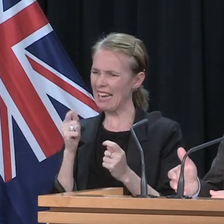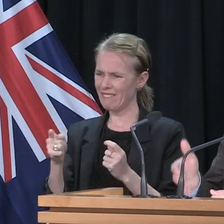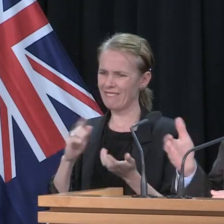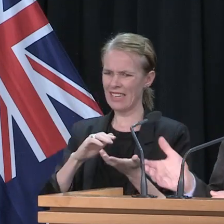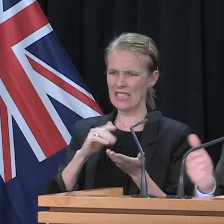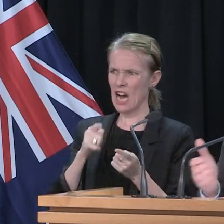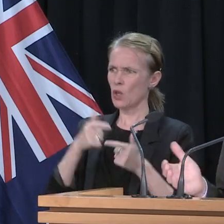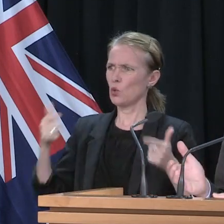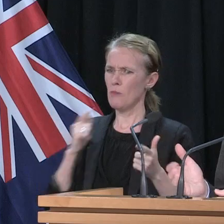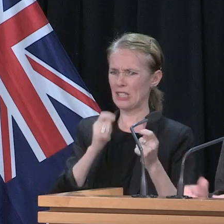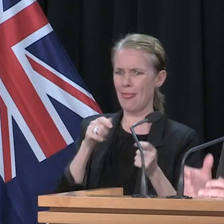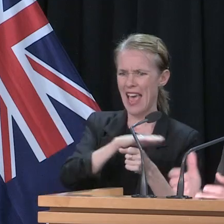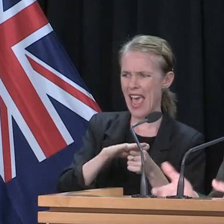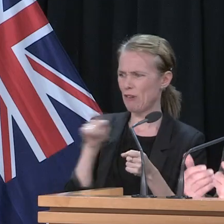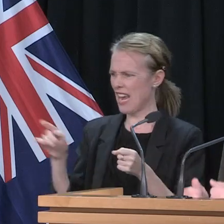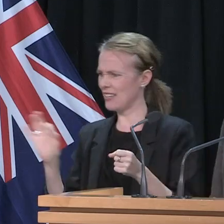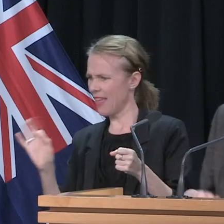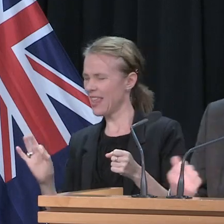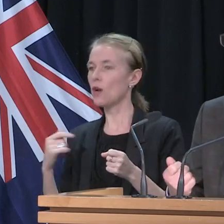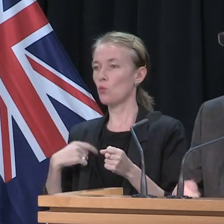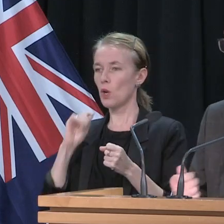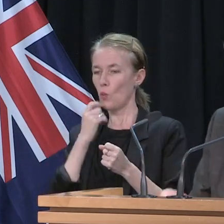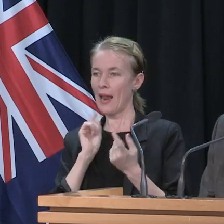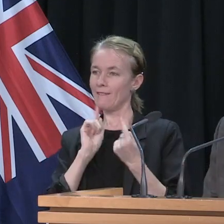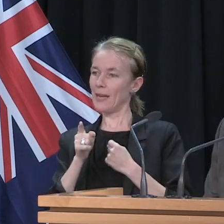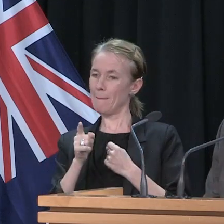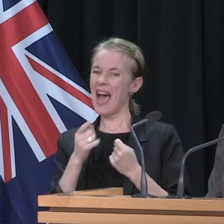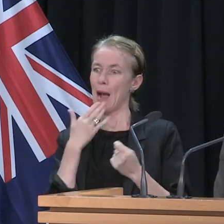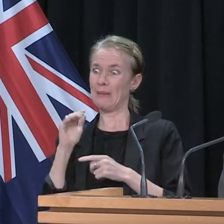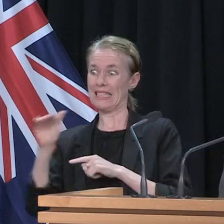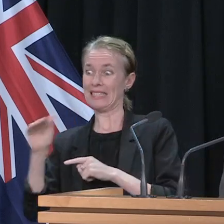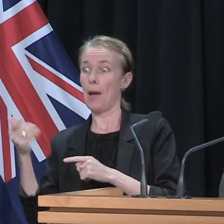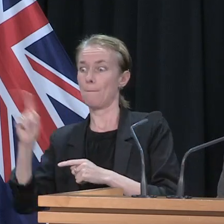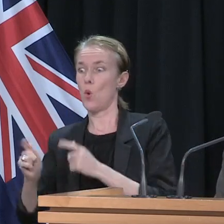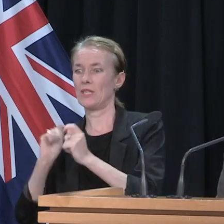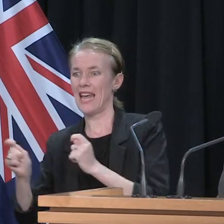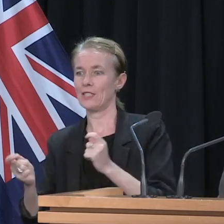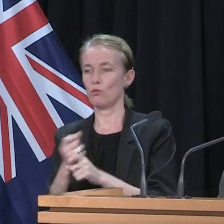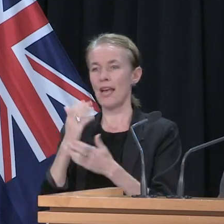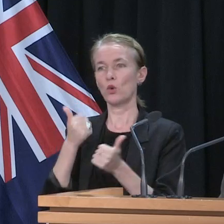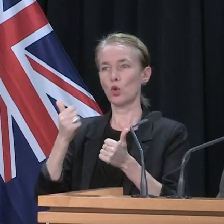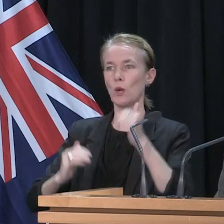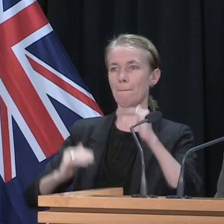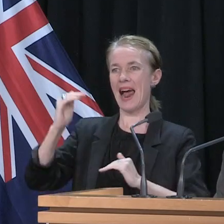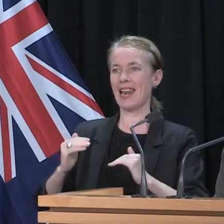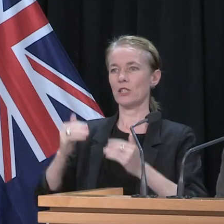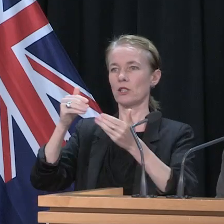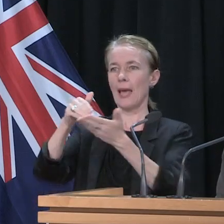adjustments to be made, we'll be providing that advice to then DHBs so they can - the GPs in different regions can